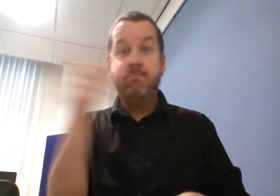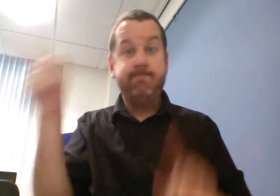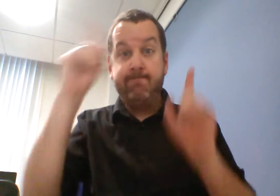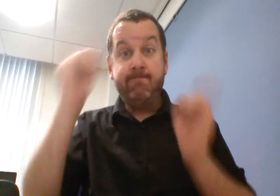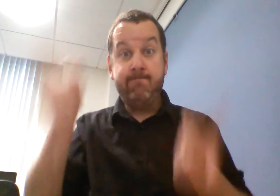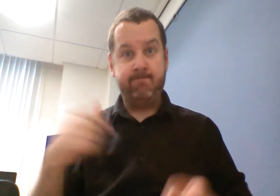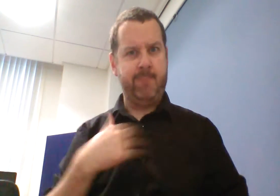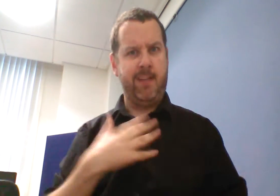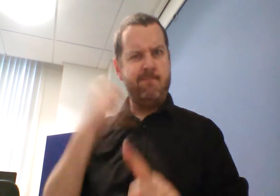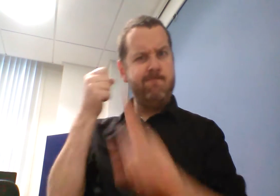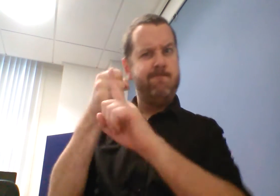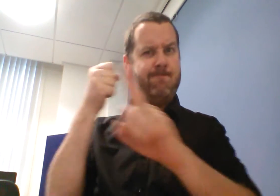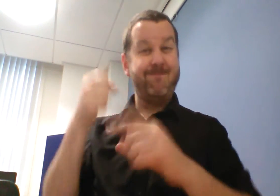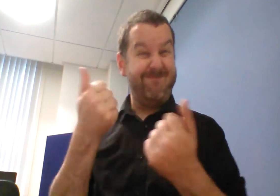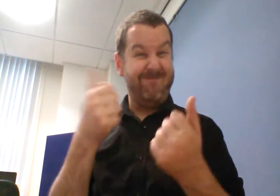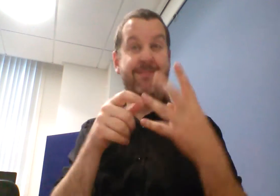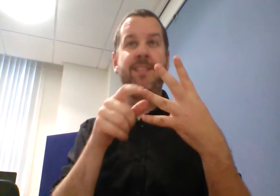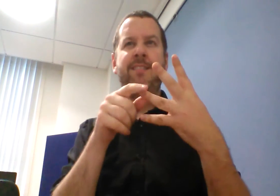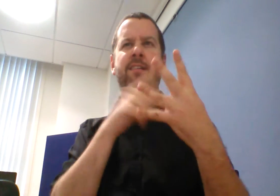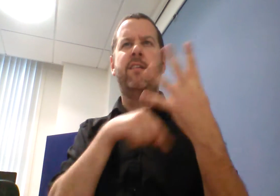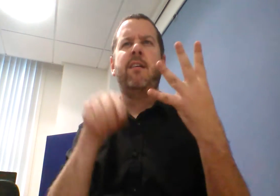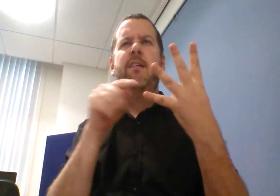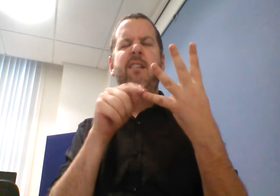and this is something I wanted to get across to them.